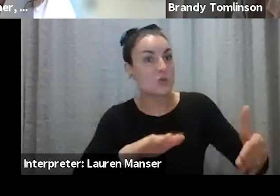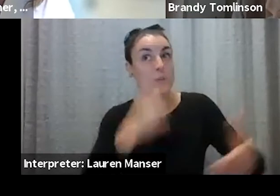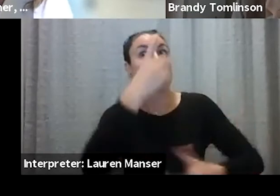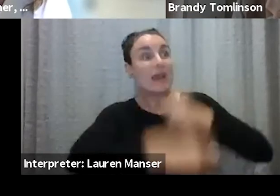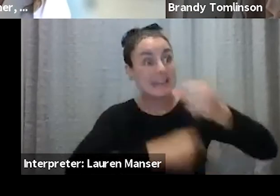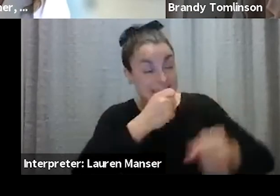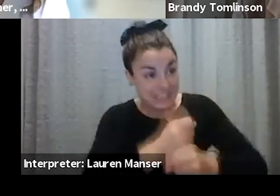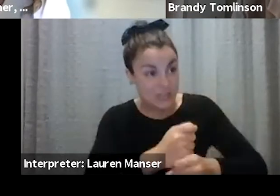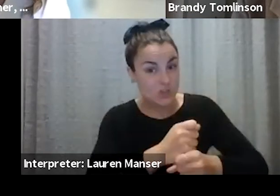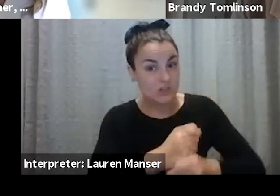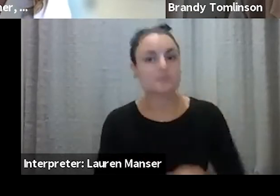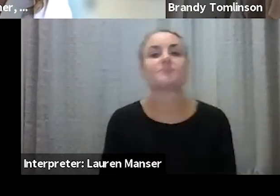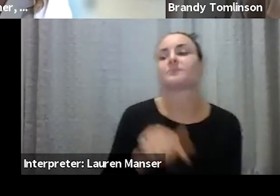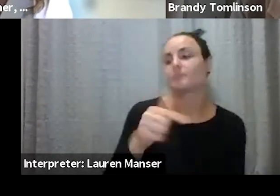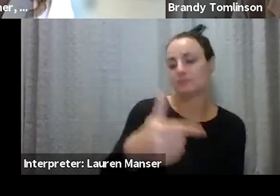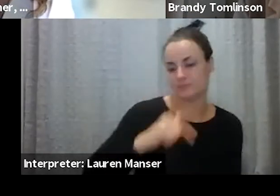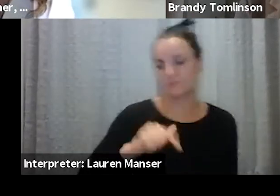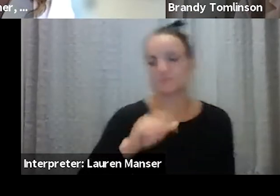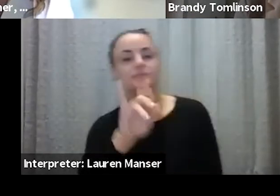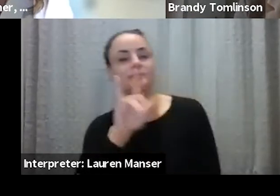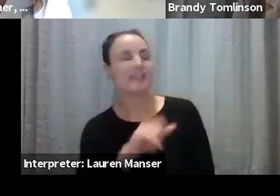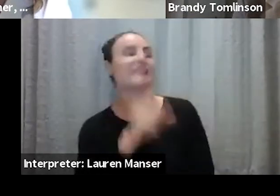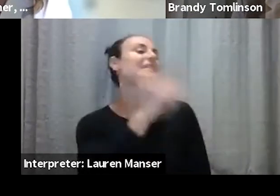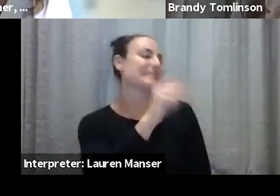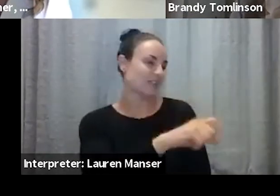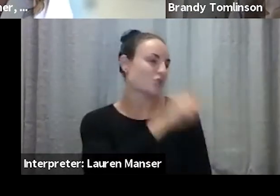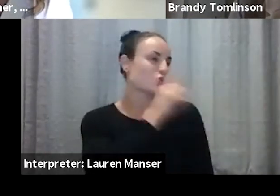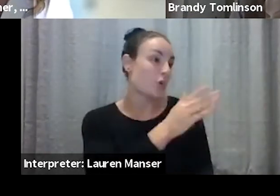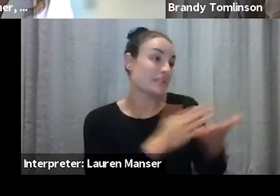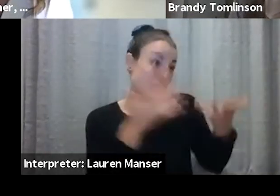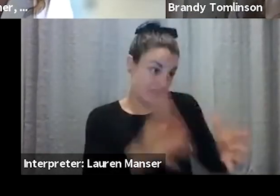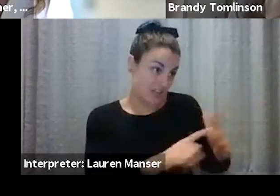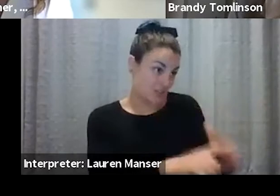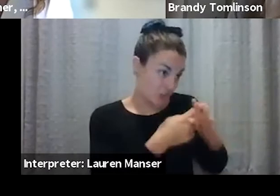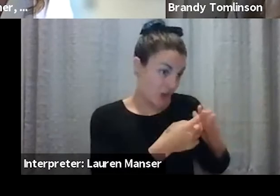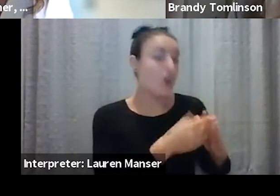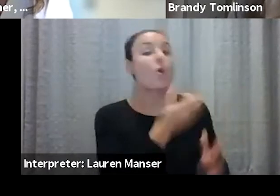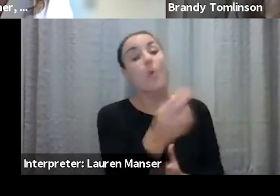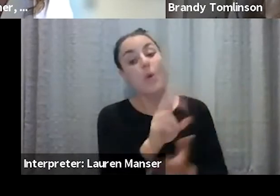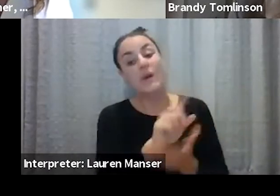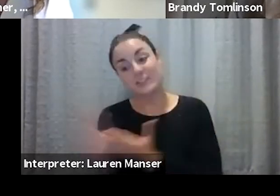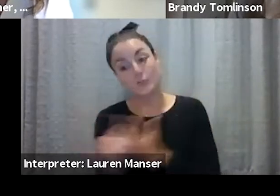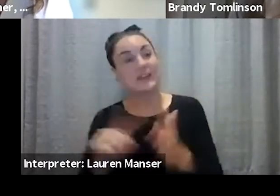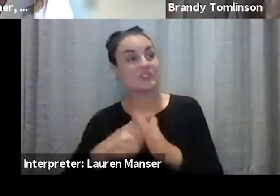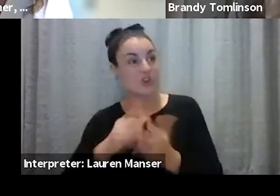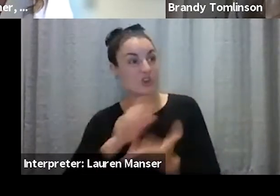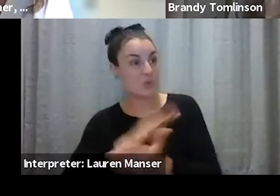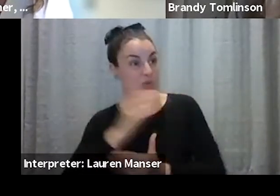Some people already started, some will begin next week. There will be school districts to help us call a Child Find Obligation.